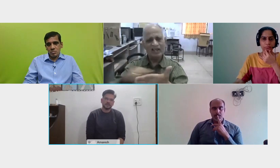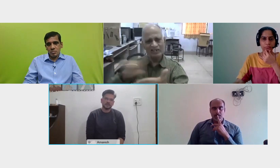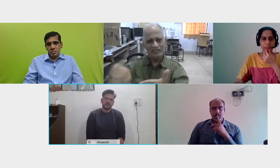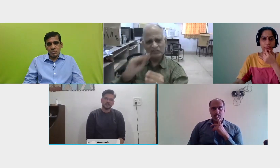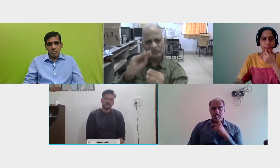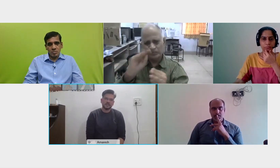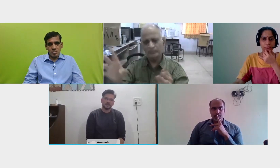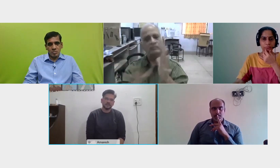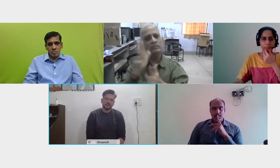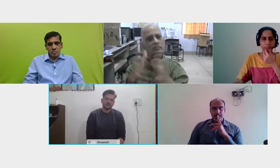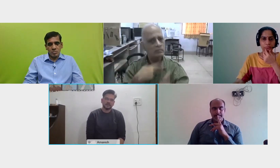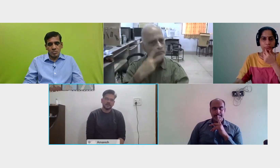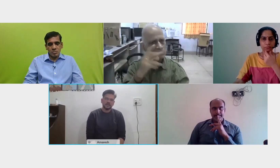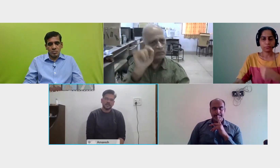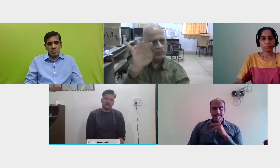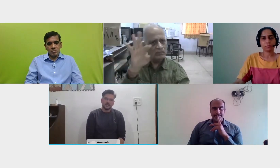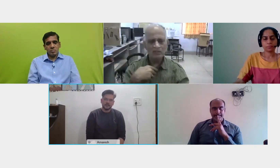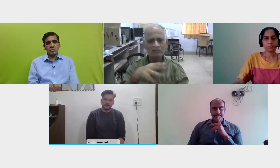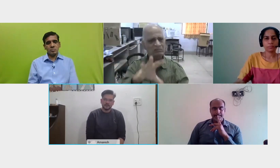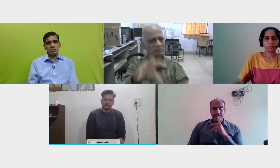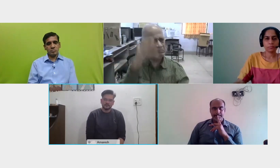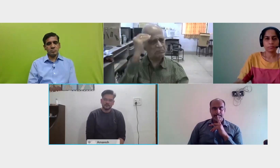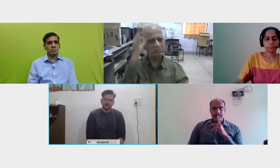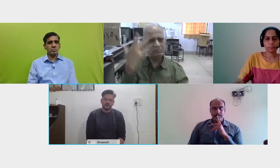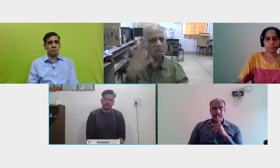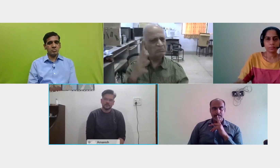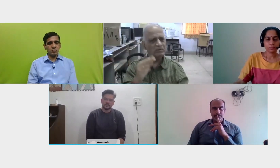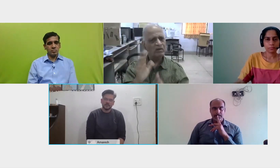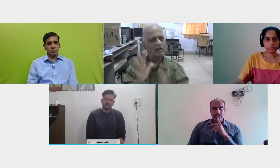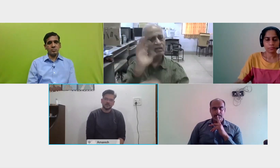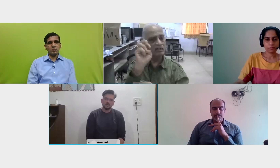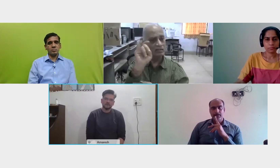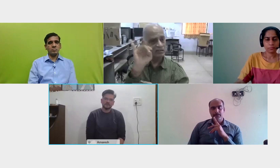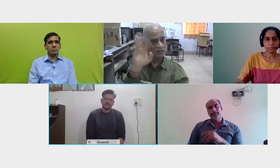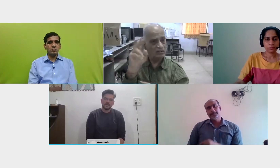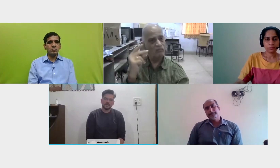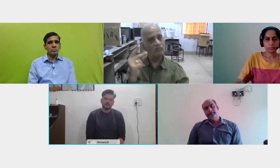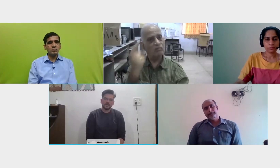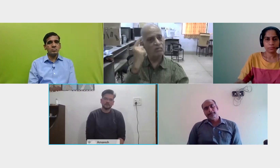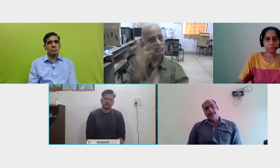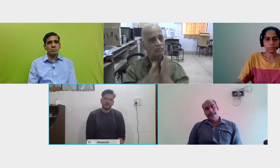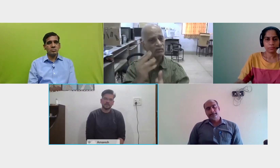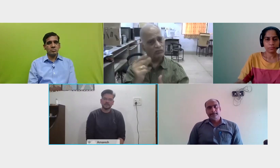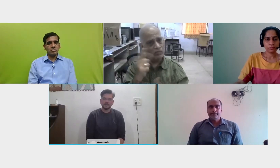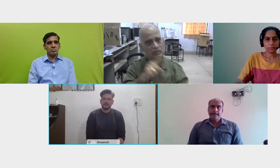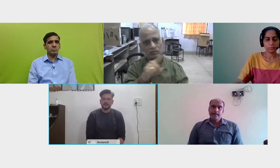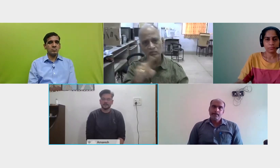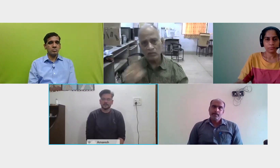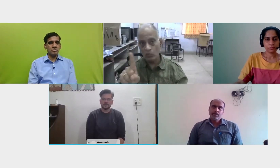then national sign interpreter and I saw all of them signing but I could not understand